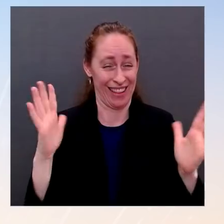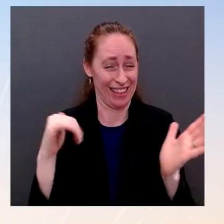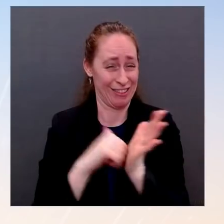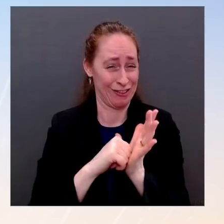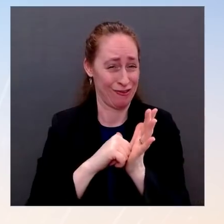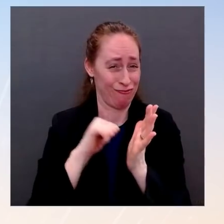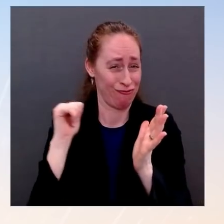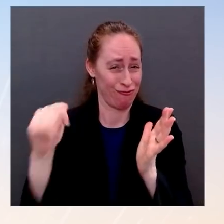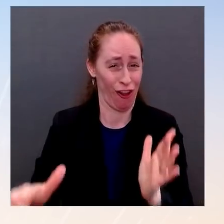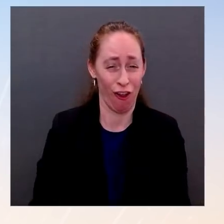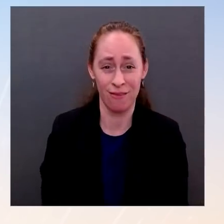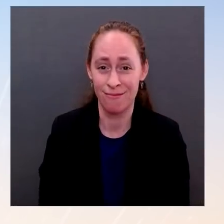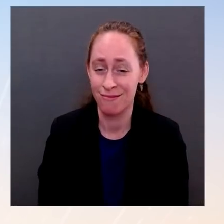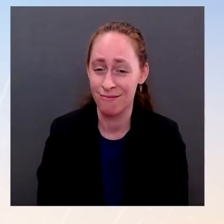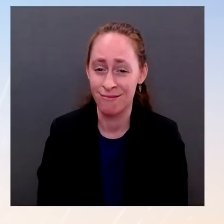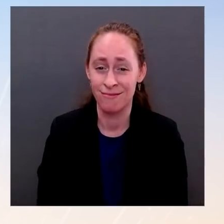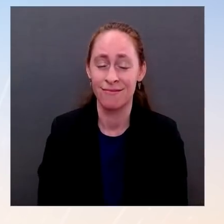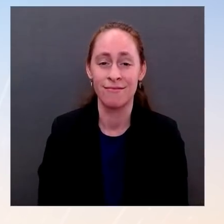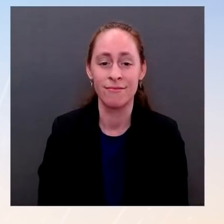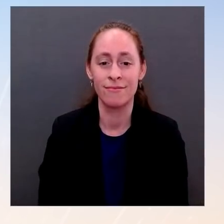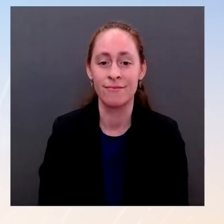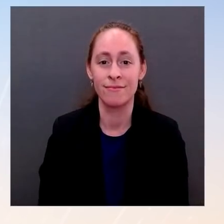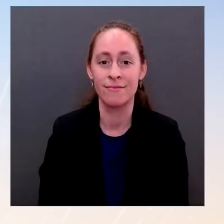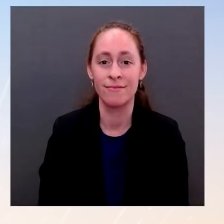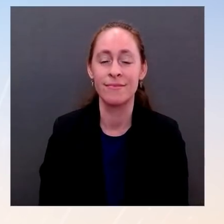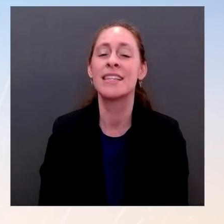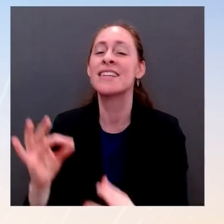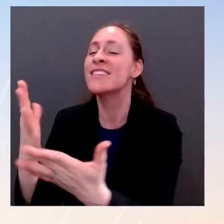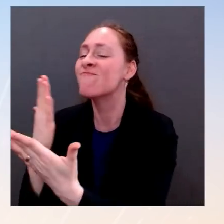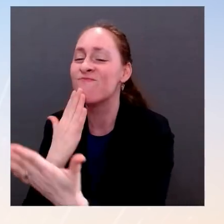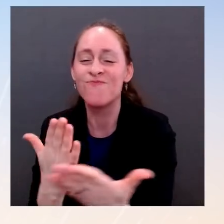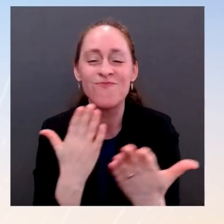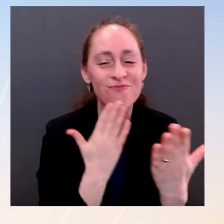Mr. Singh: Thank you. >> Ms. Neuberger: Thank you. The Press: Thanks so much. Ms. Psaki: Okay.